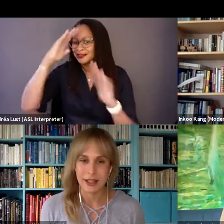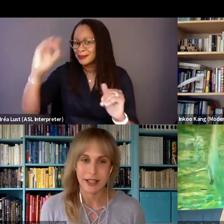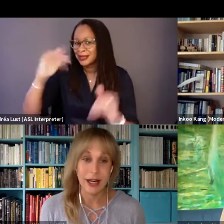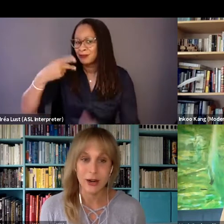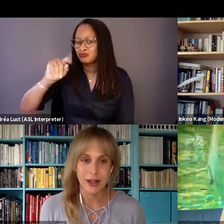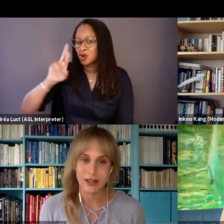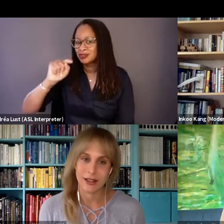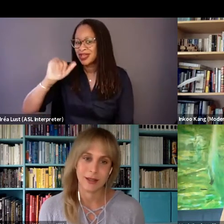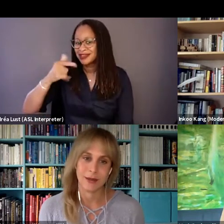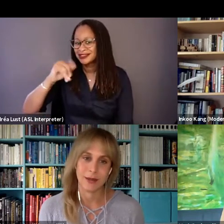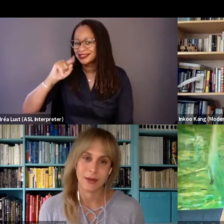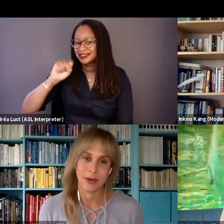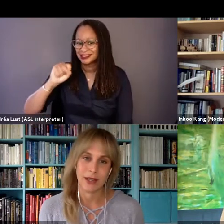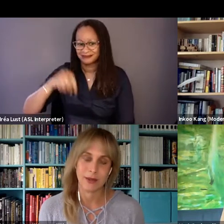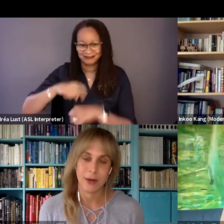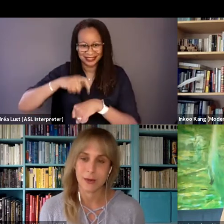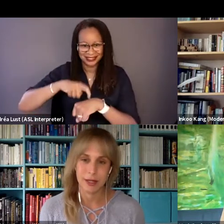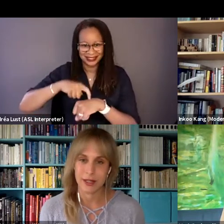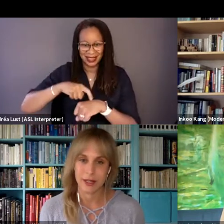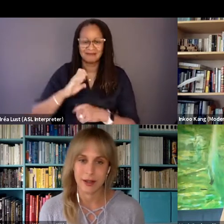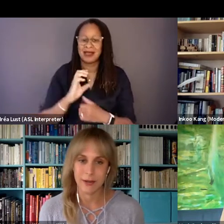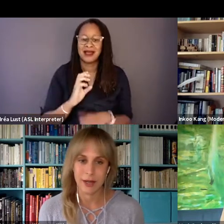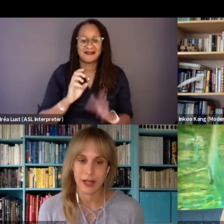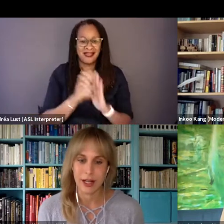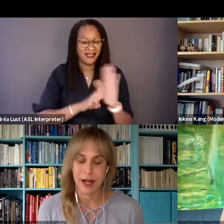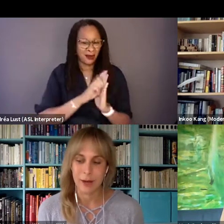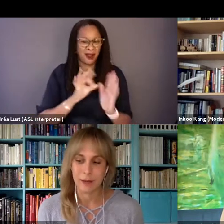in this era of trans folks being kind of contested